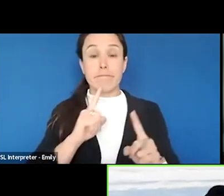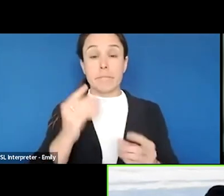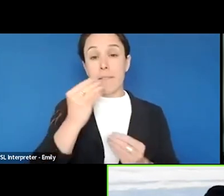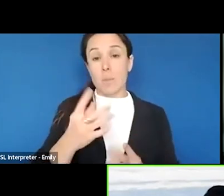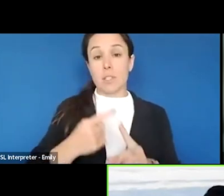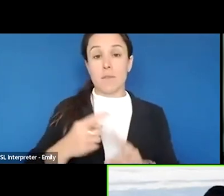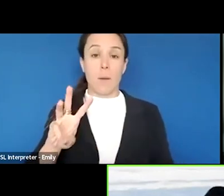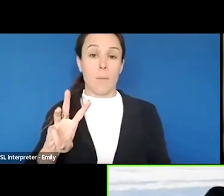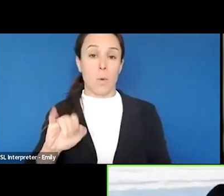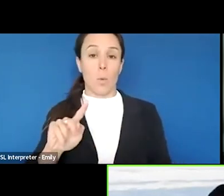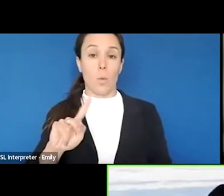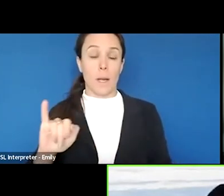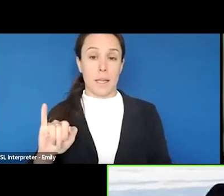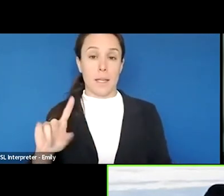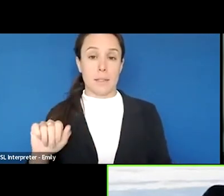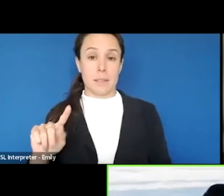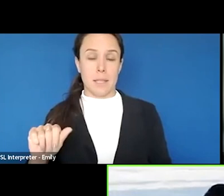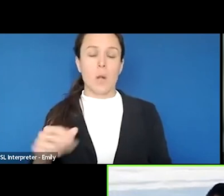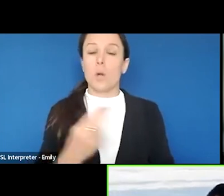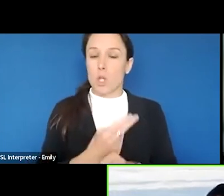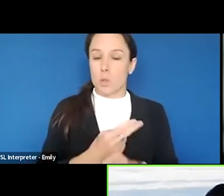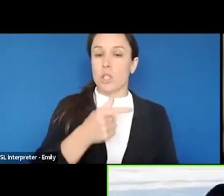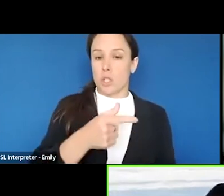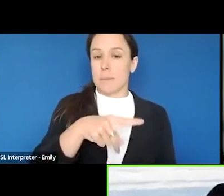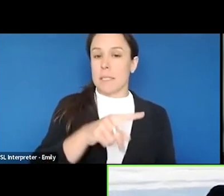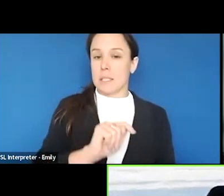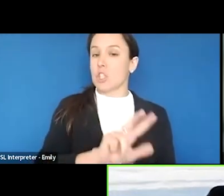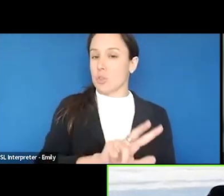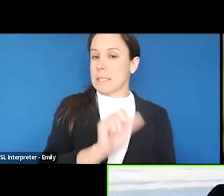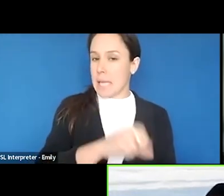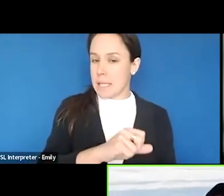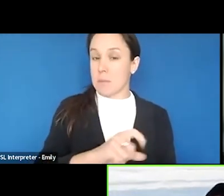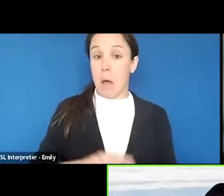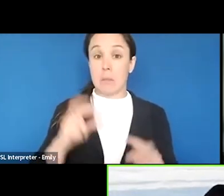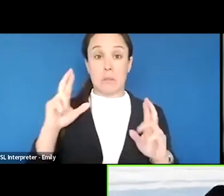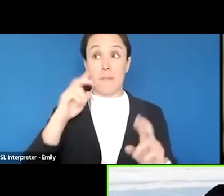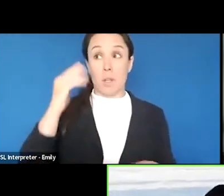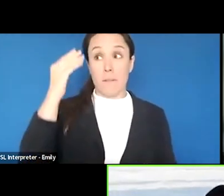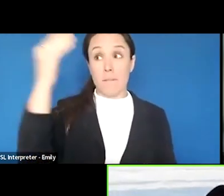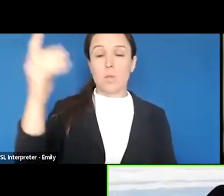We are using GPT-3 but hopefully we can in -- in the future there will be open source large